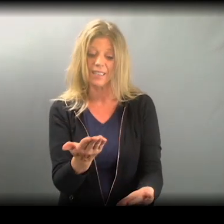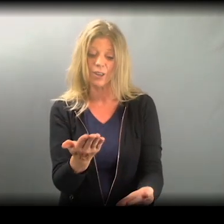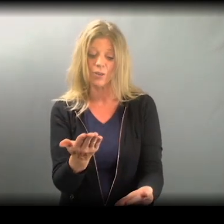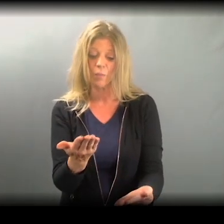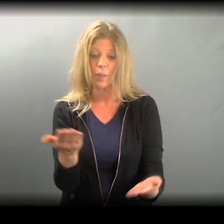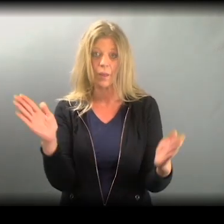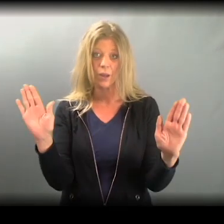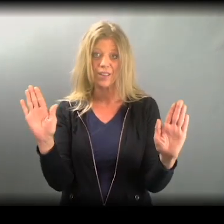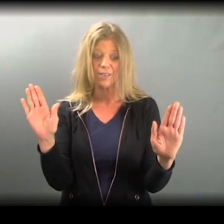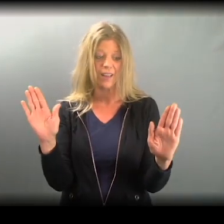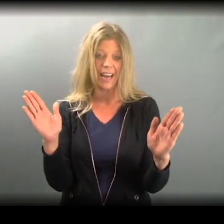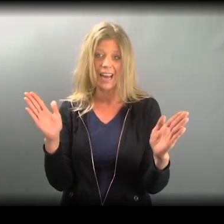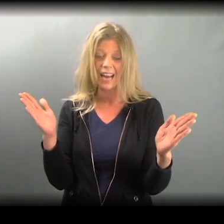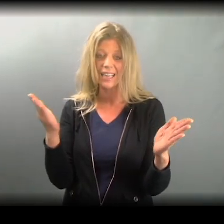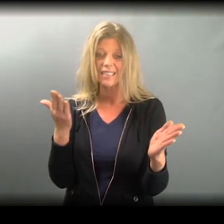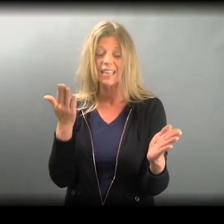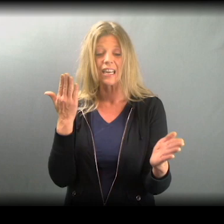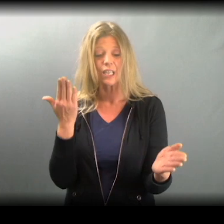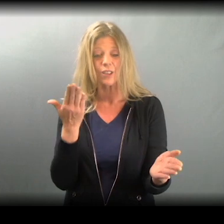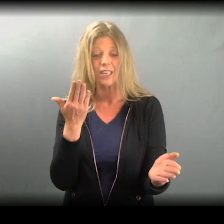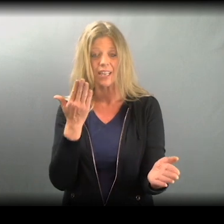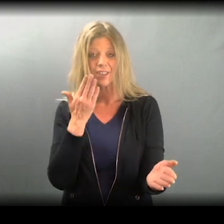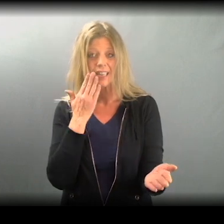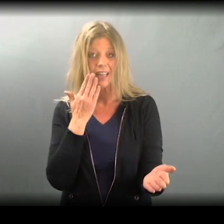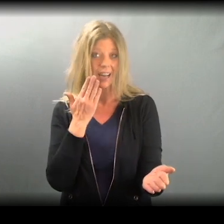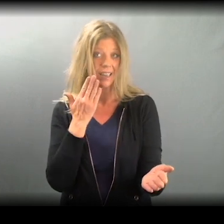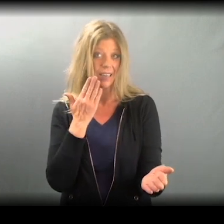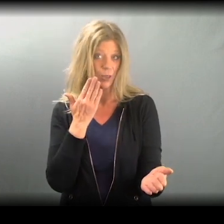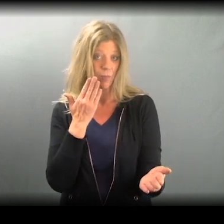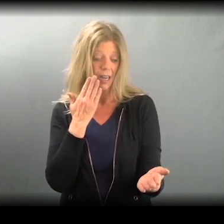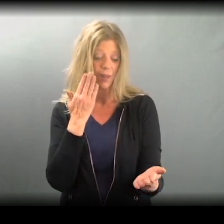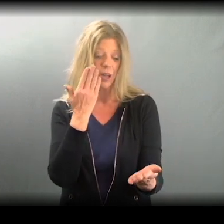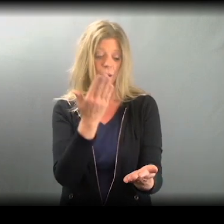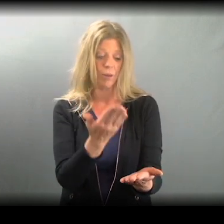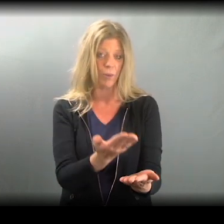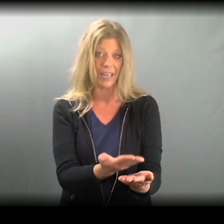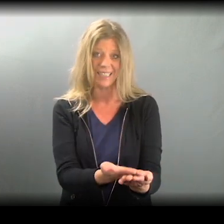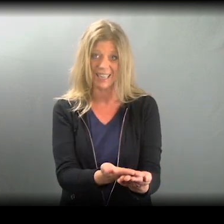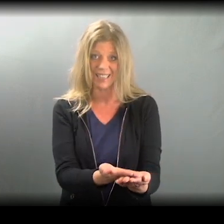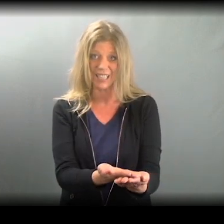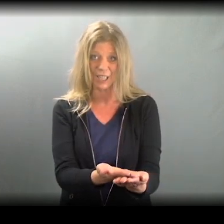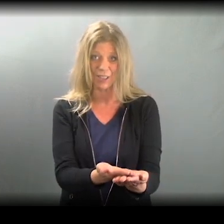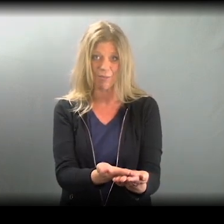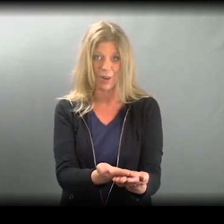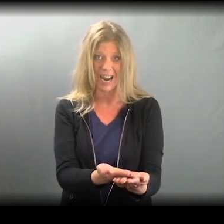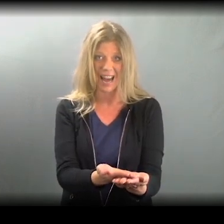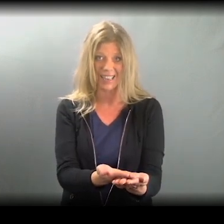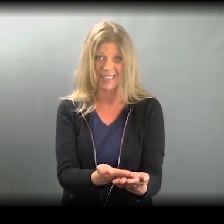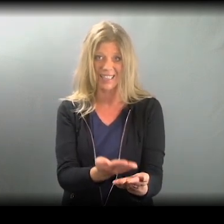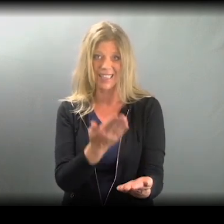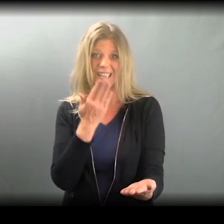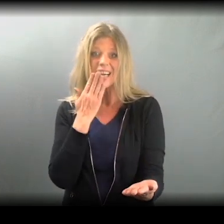So, they are just flat-hands, and you take your lead-hand at your mouth and bring it down into your support hand.